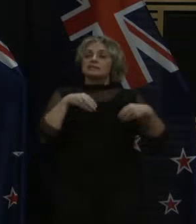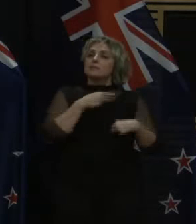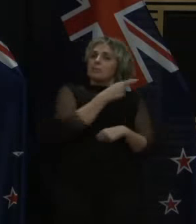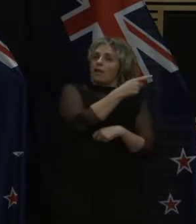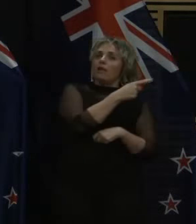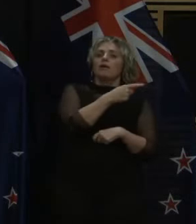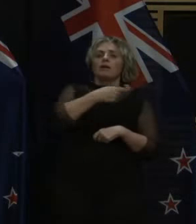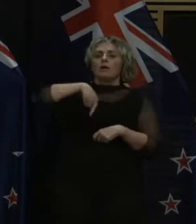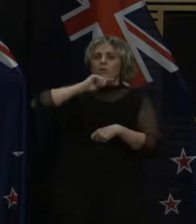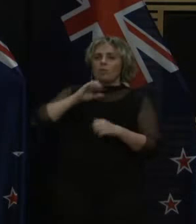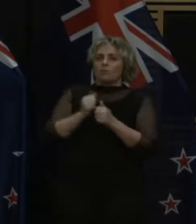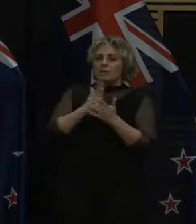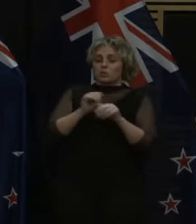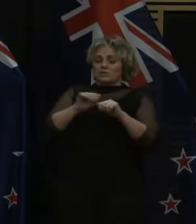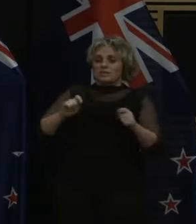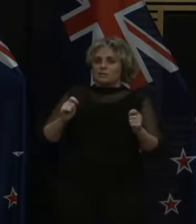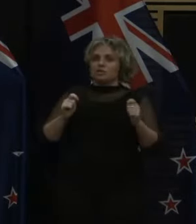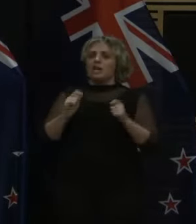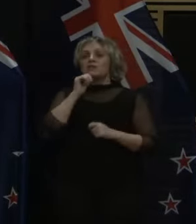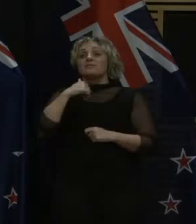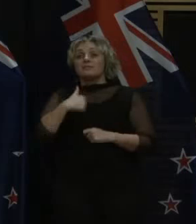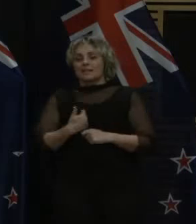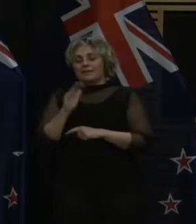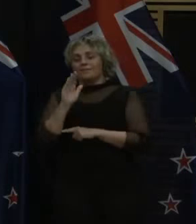their documentation. I know for instance in some places in the US they require vaccine certificates, there they have